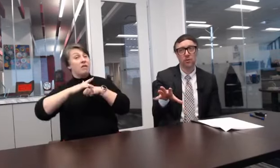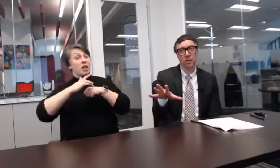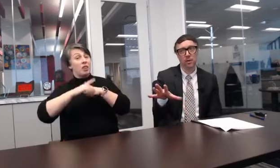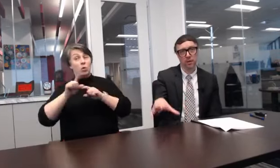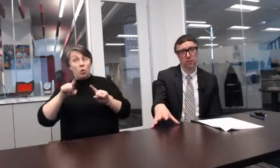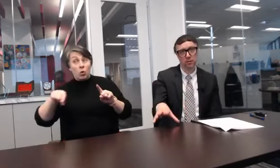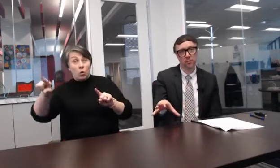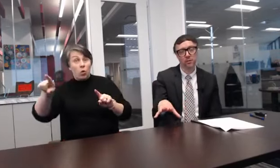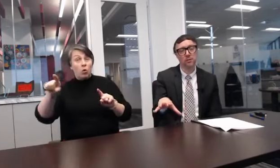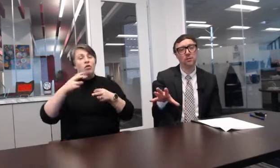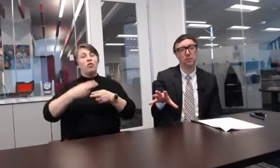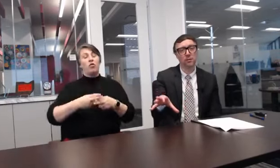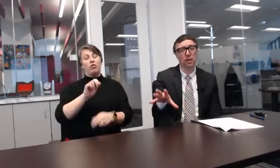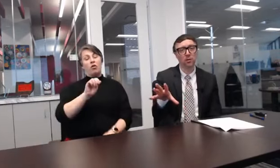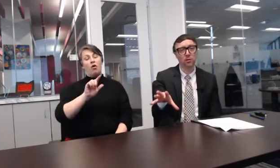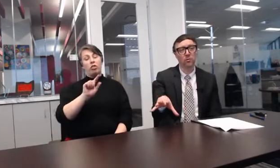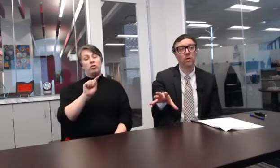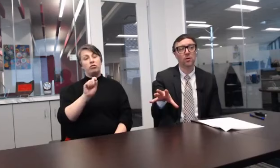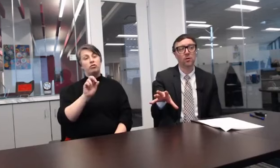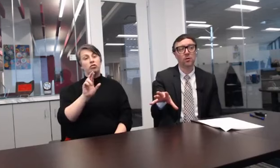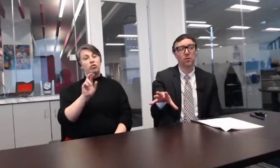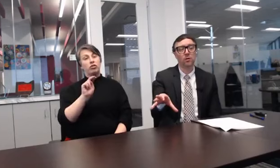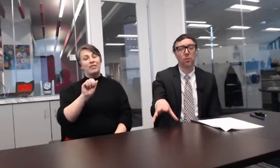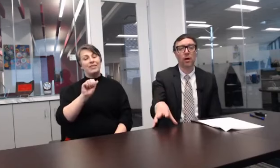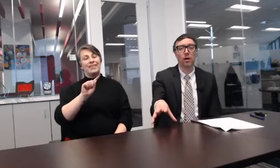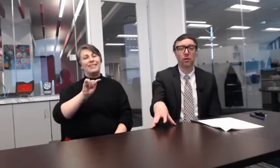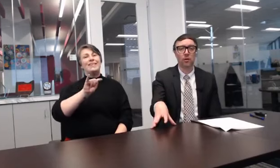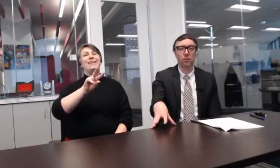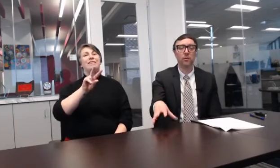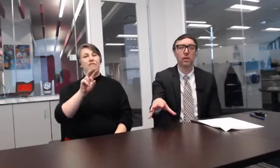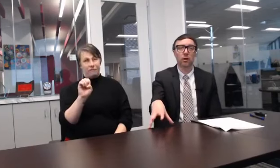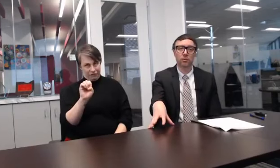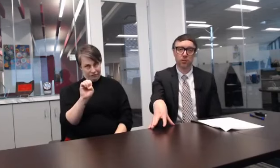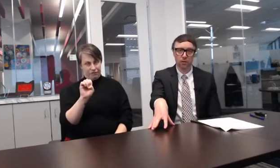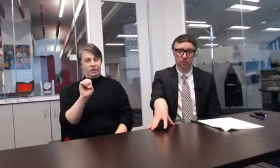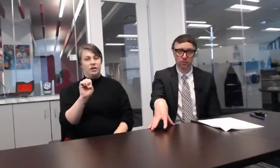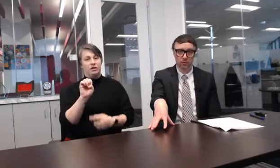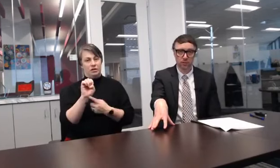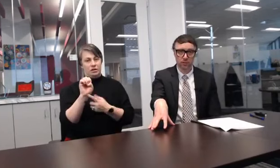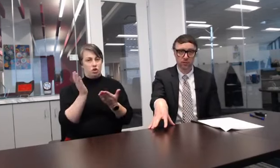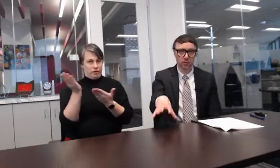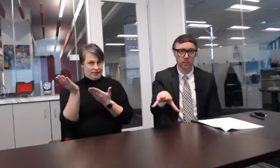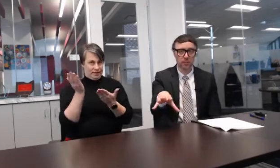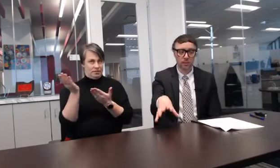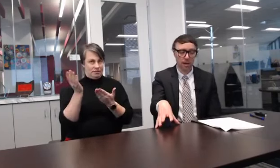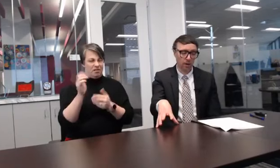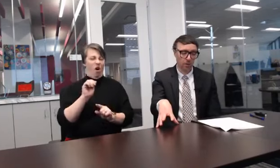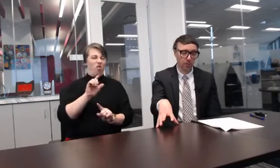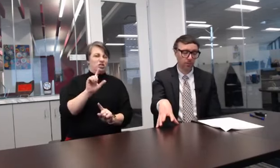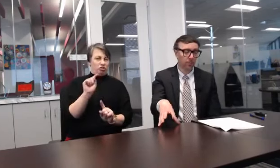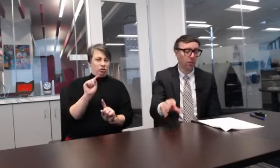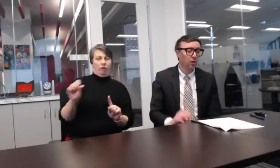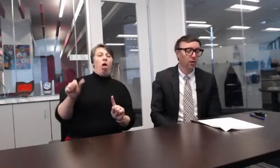you need other services, they're saying you require, you need Alternative Services. So that's not a waiver.